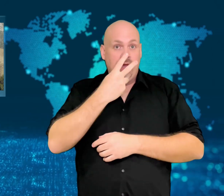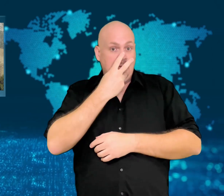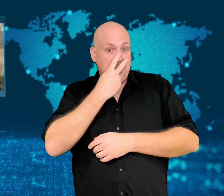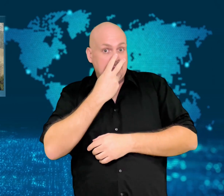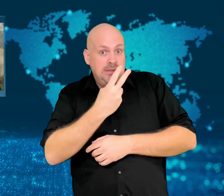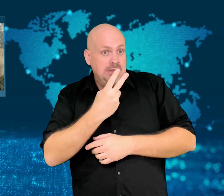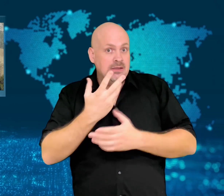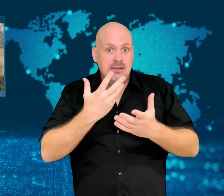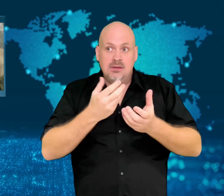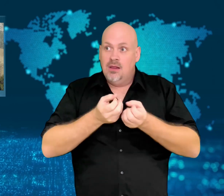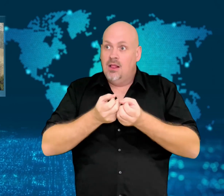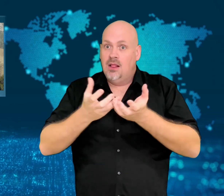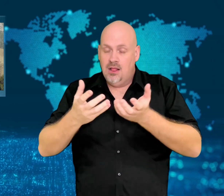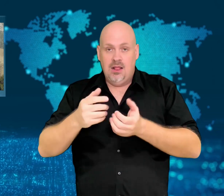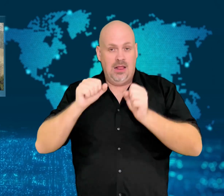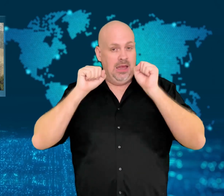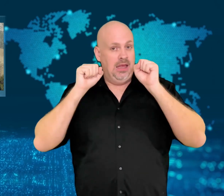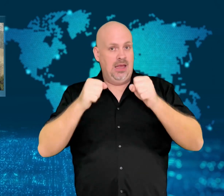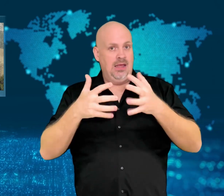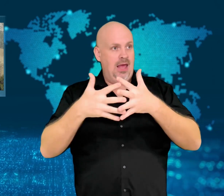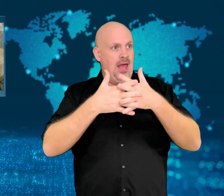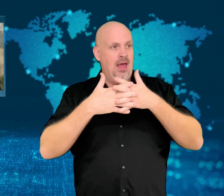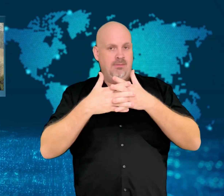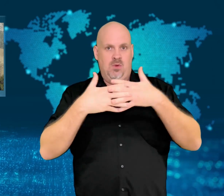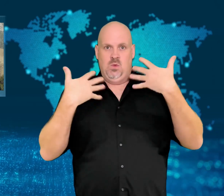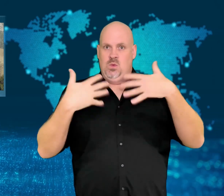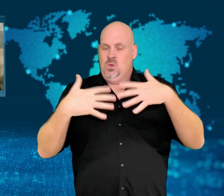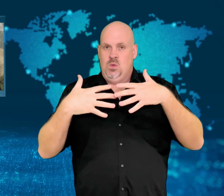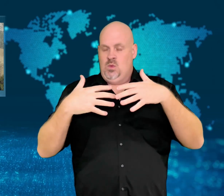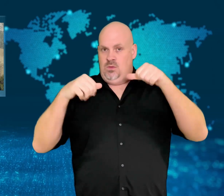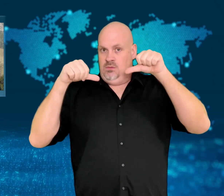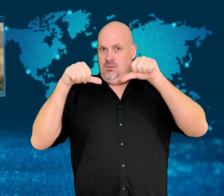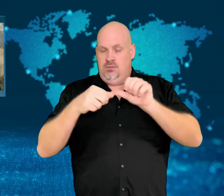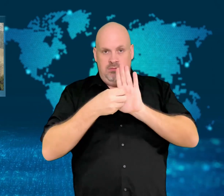Many are questioning why news of